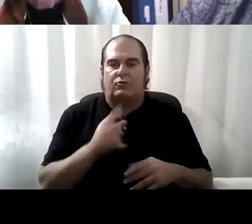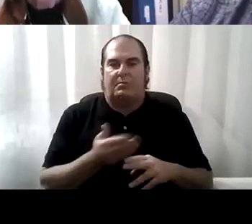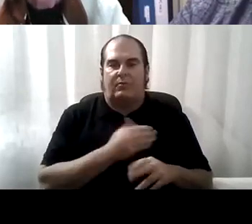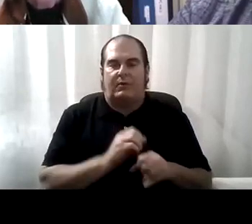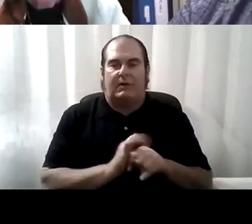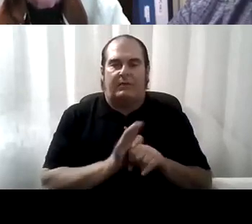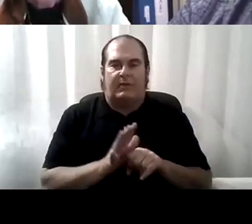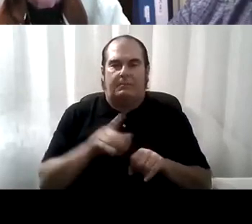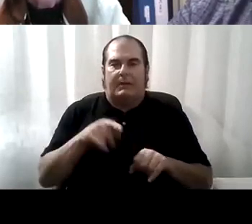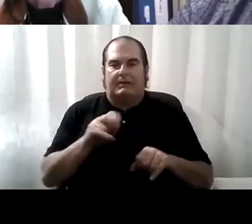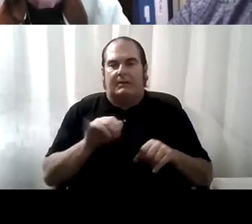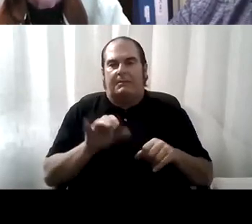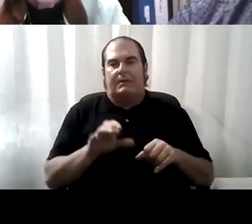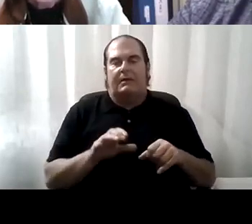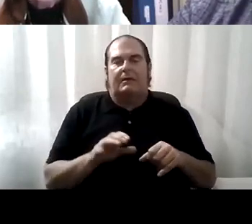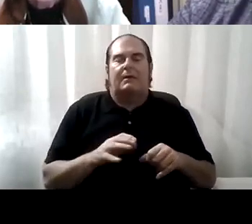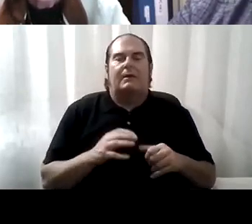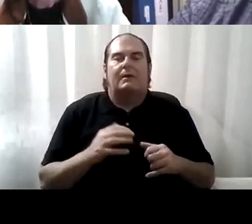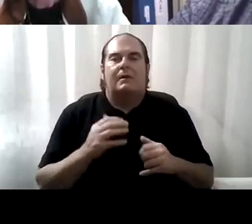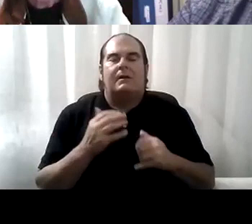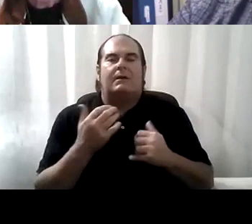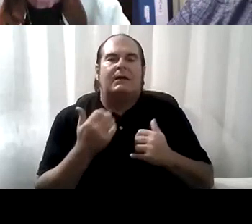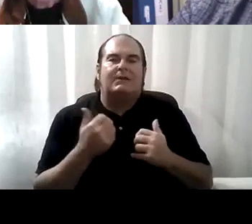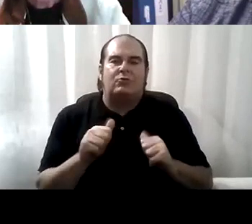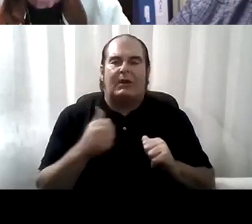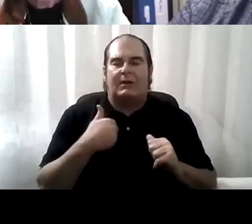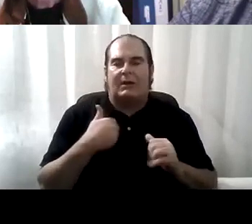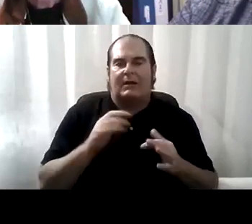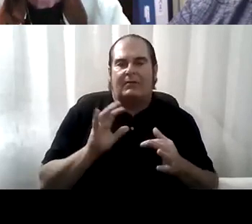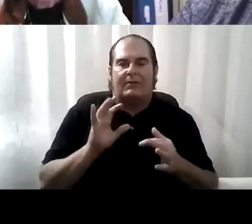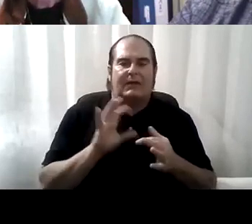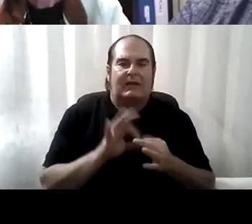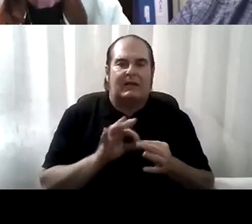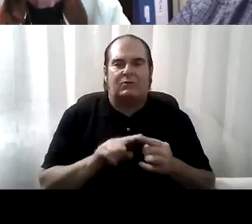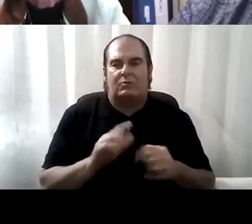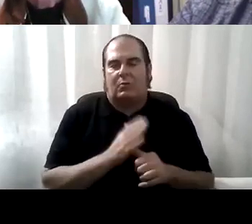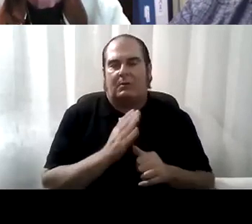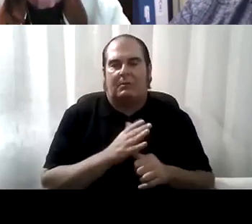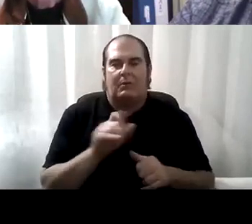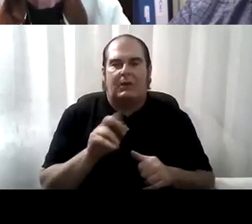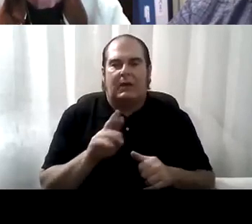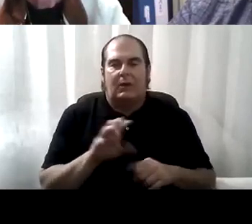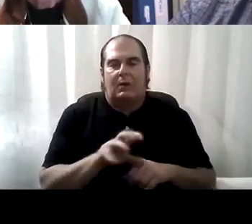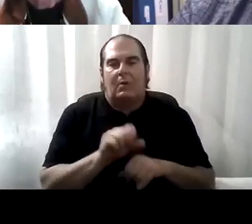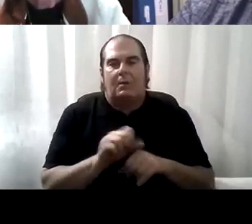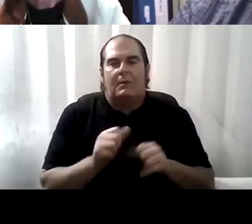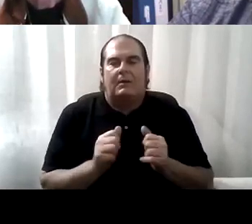And try to help connect people to primary care appointments, would even attend the appointments